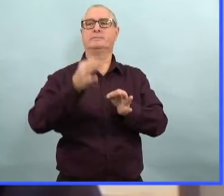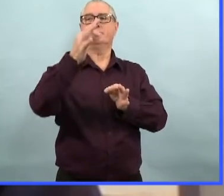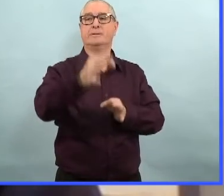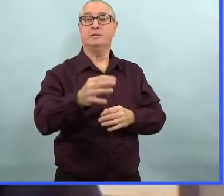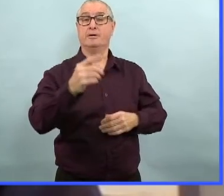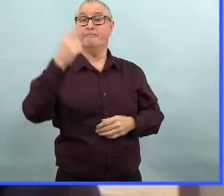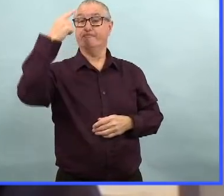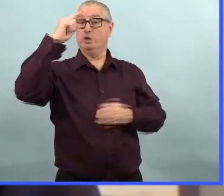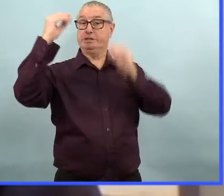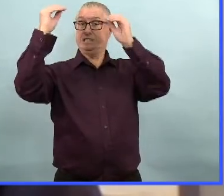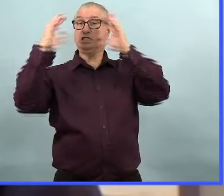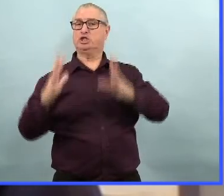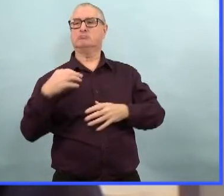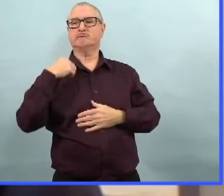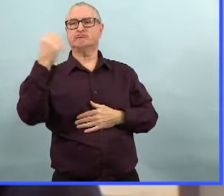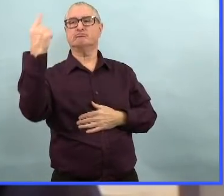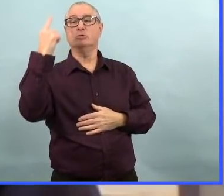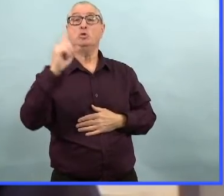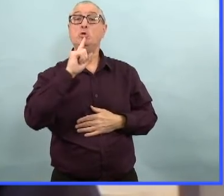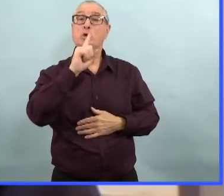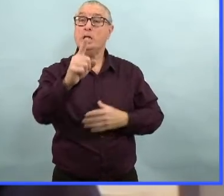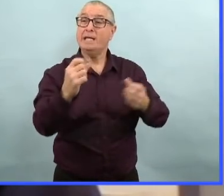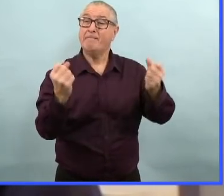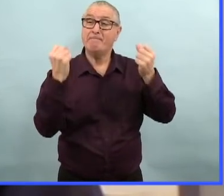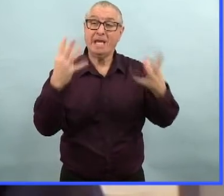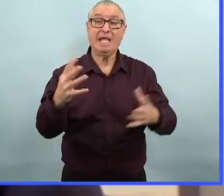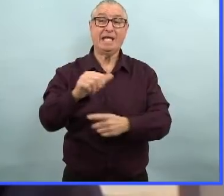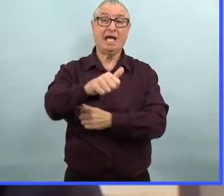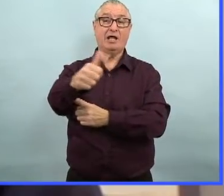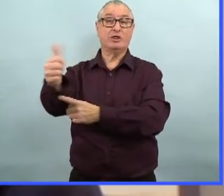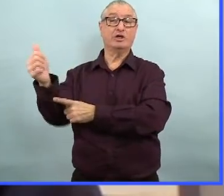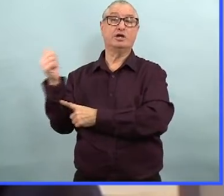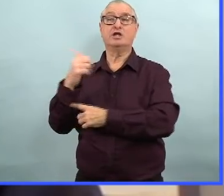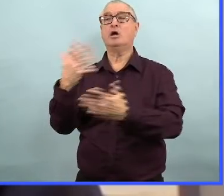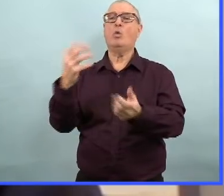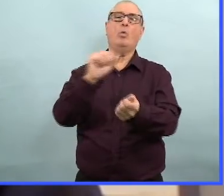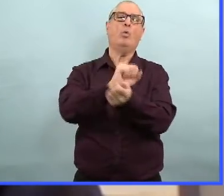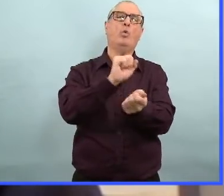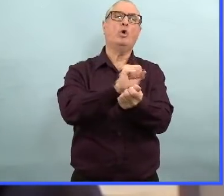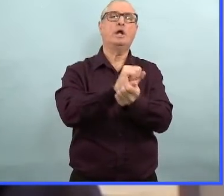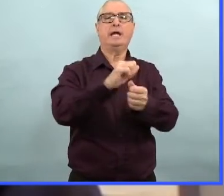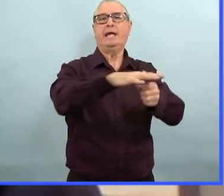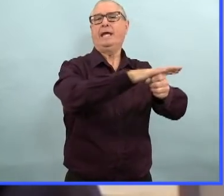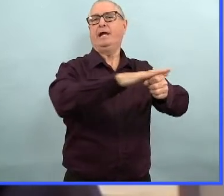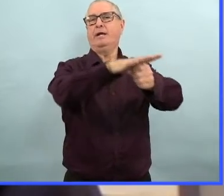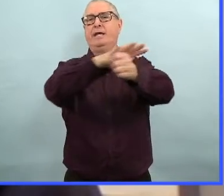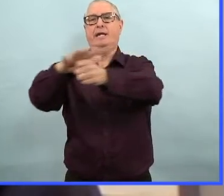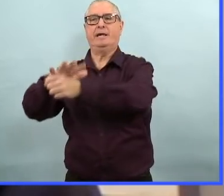it's true for other sectors and i'm sure other sectors affected by the recent restrictions we we